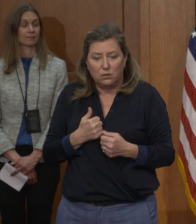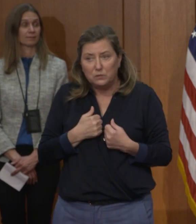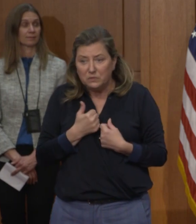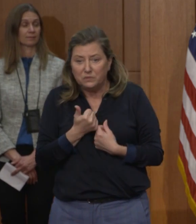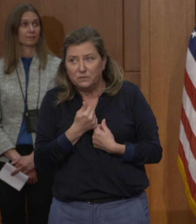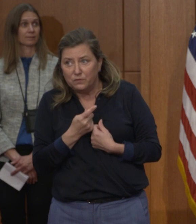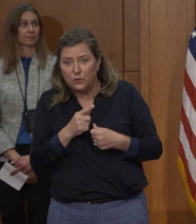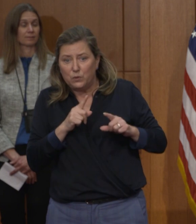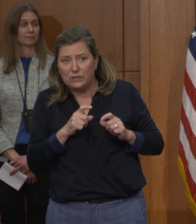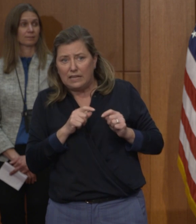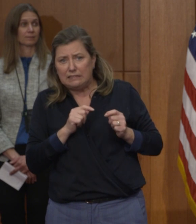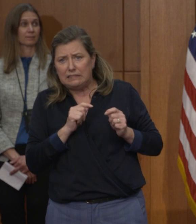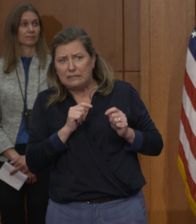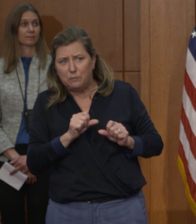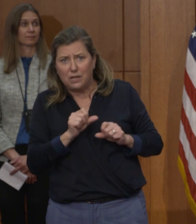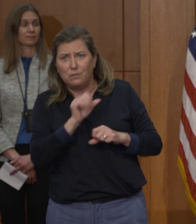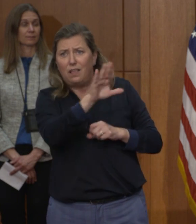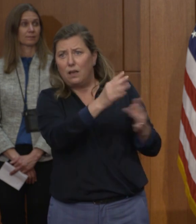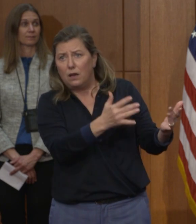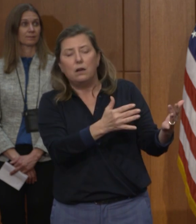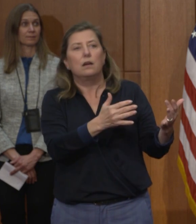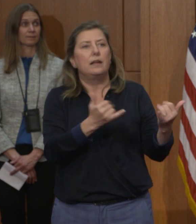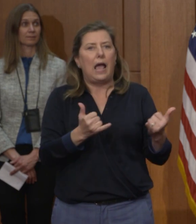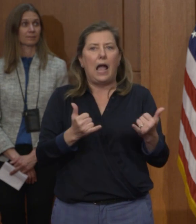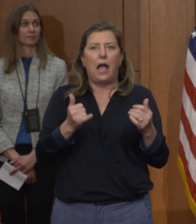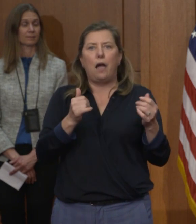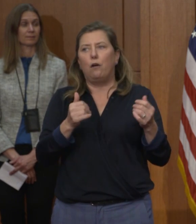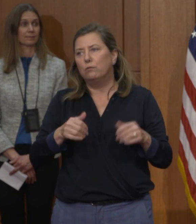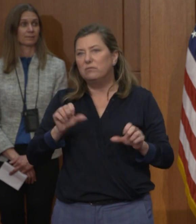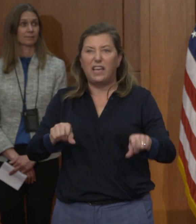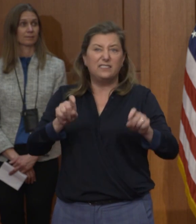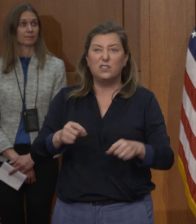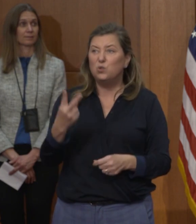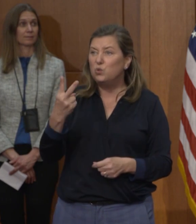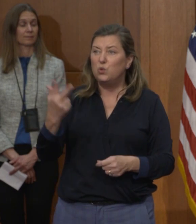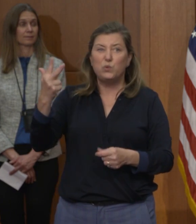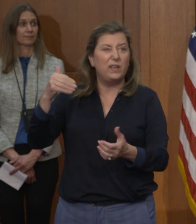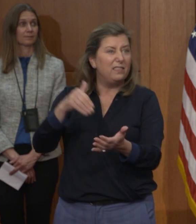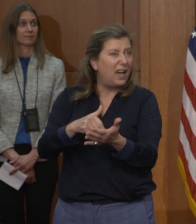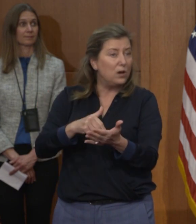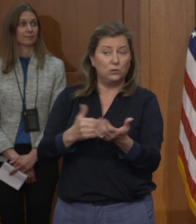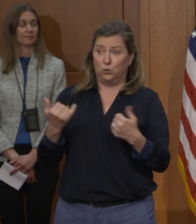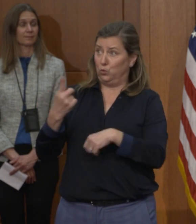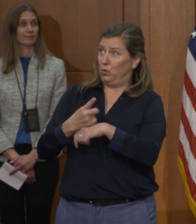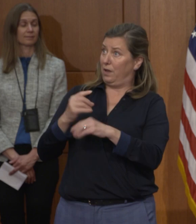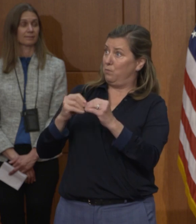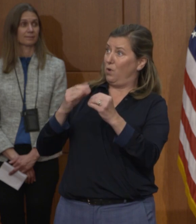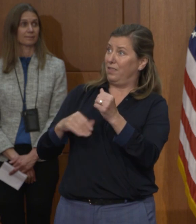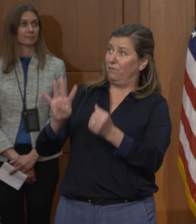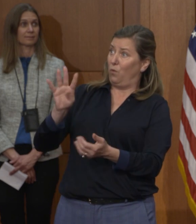UVA had developed testing private labs to include lab and quest and then finally the, the hospitals or healthcare systems themselves. And,